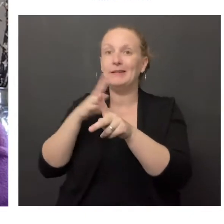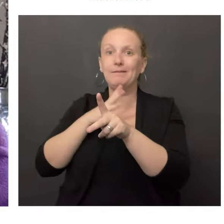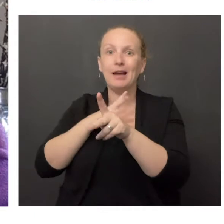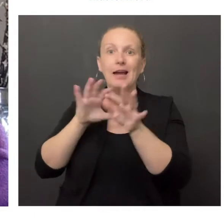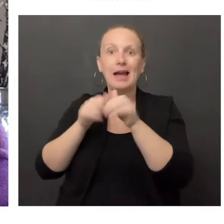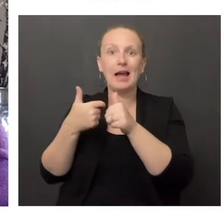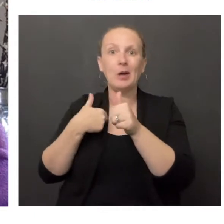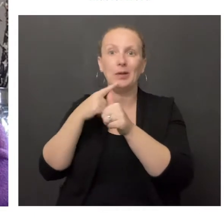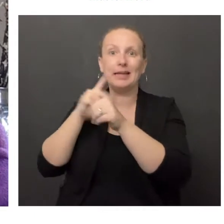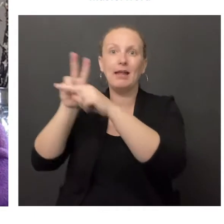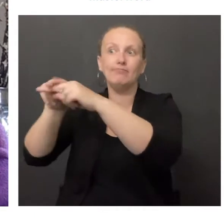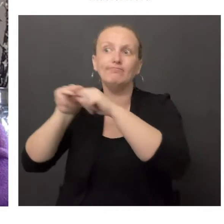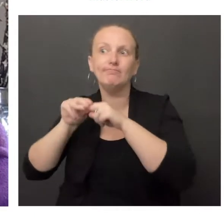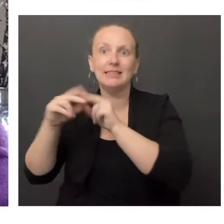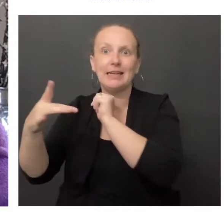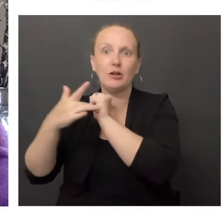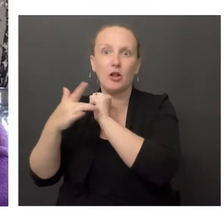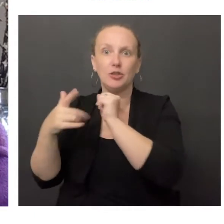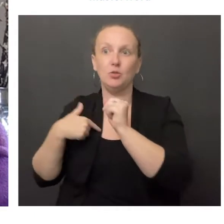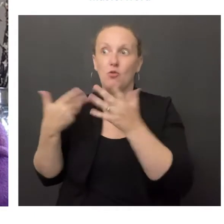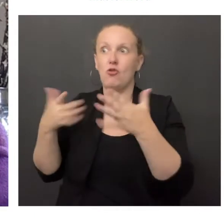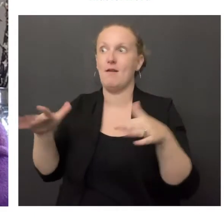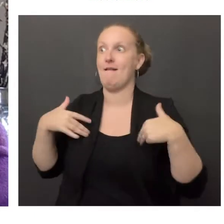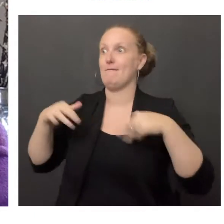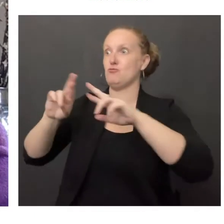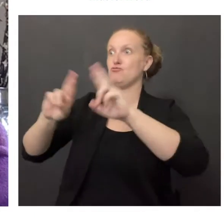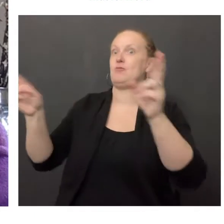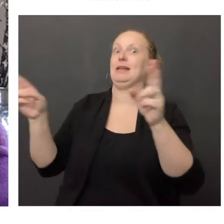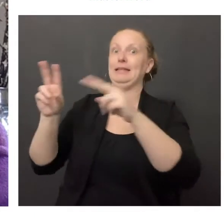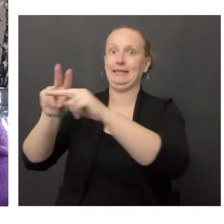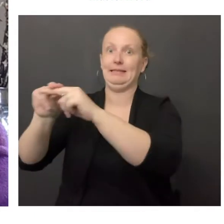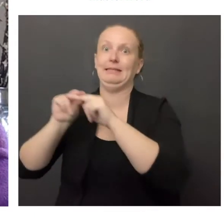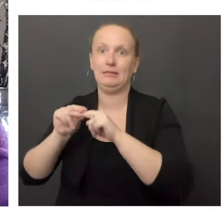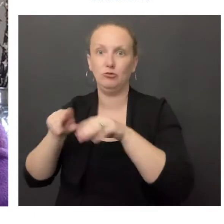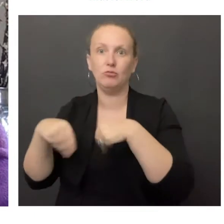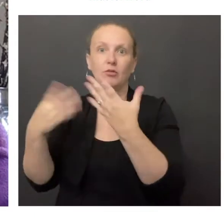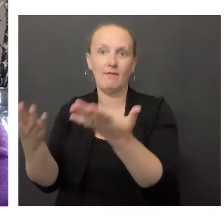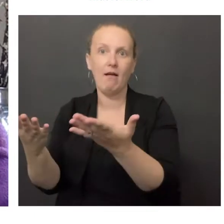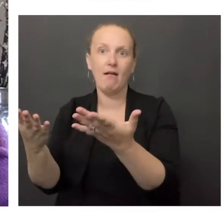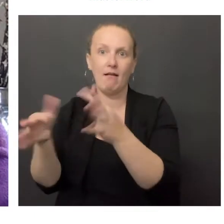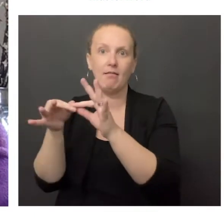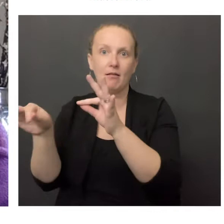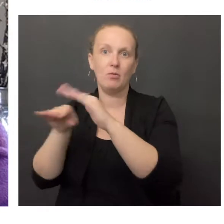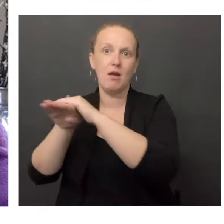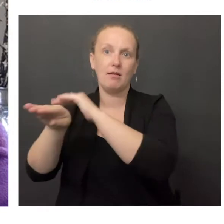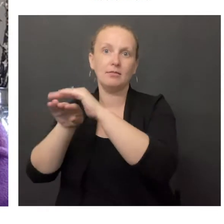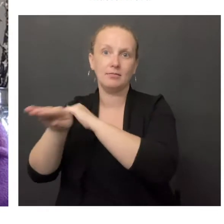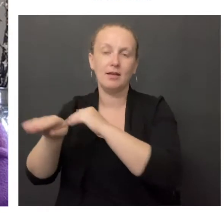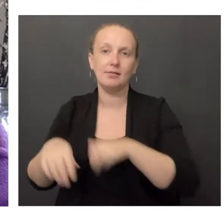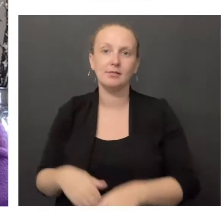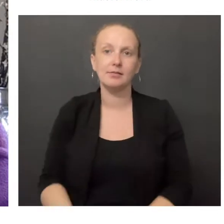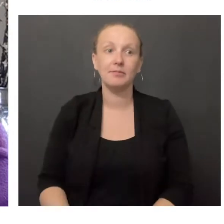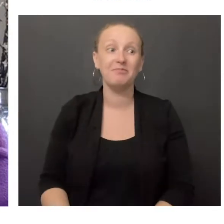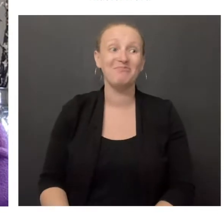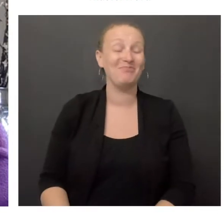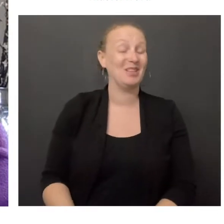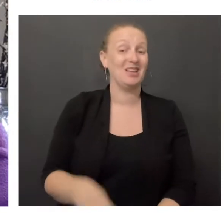how can we push it all together. And so, so, conservation really was like the biggest